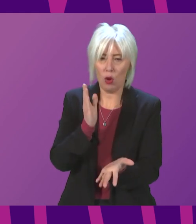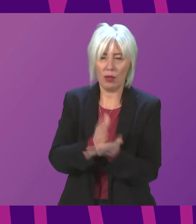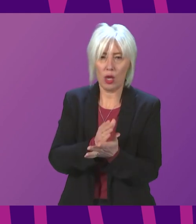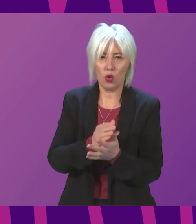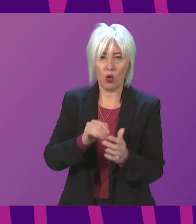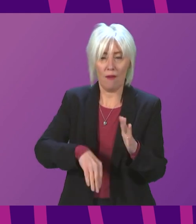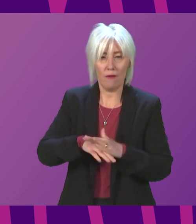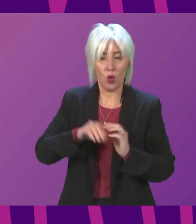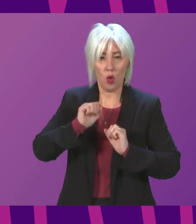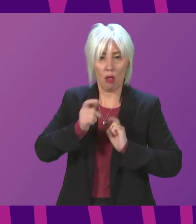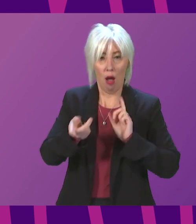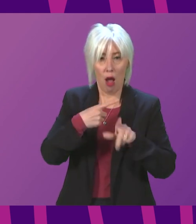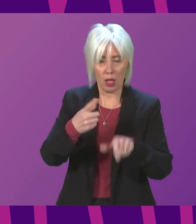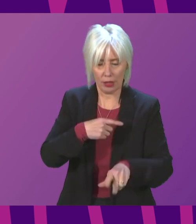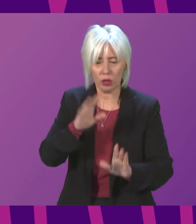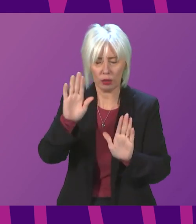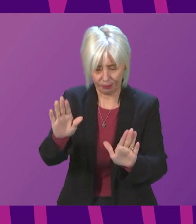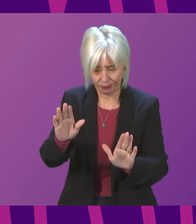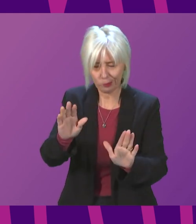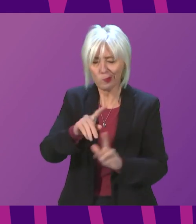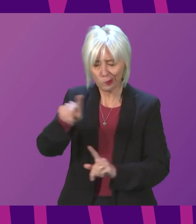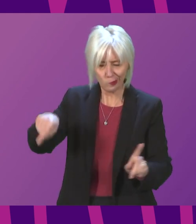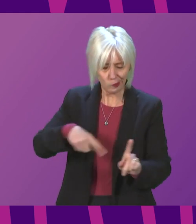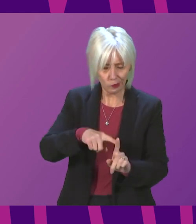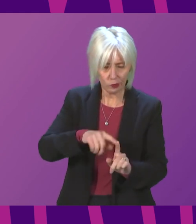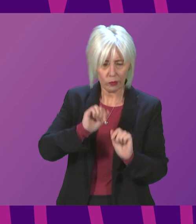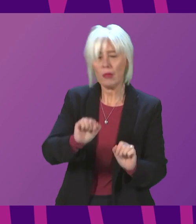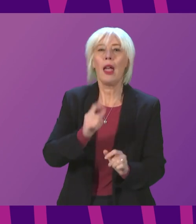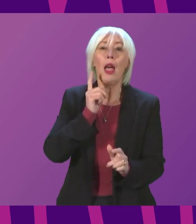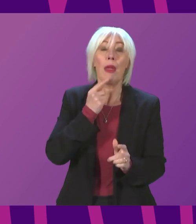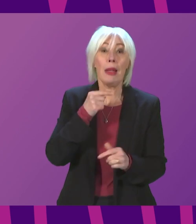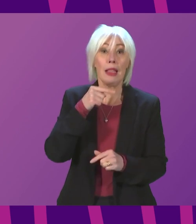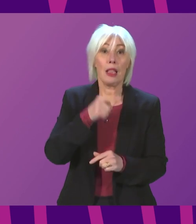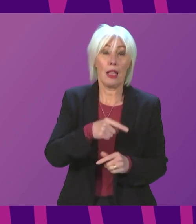I return to the issue of the distinction between people who are in hospital with Covid and